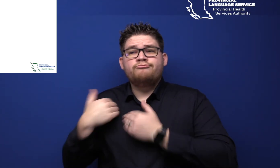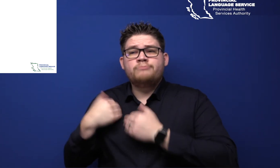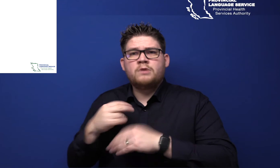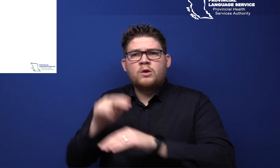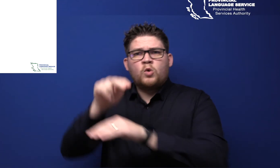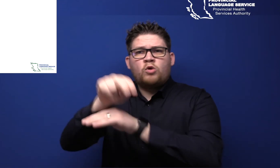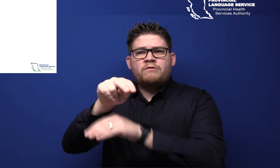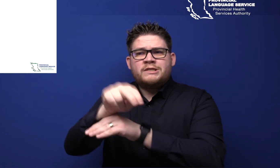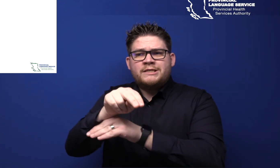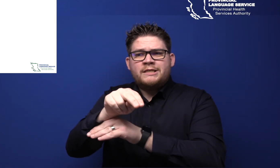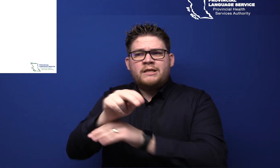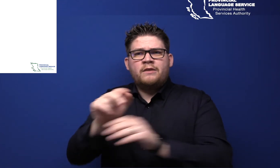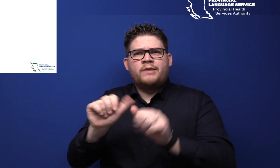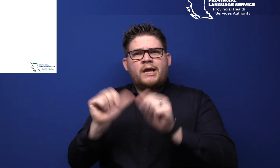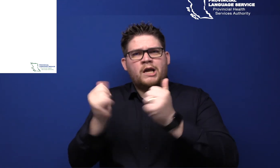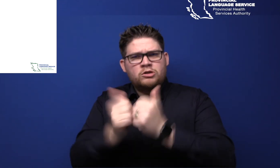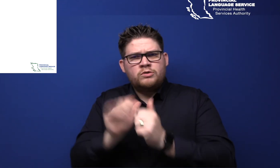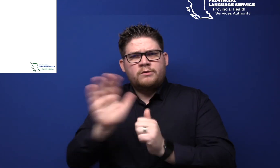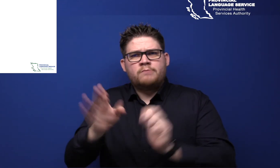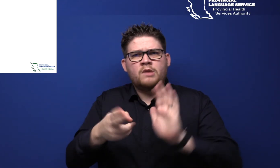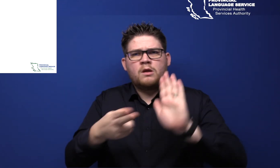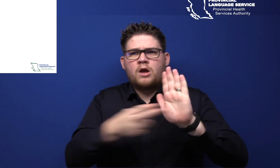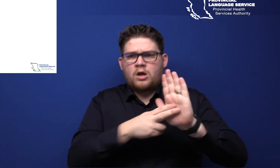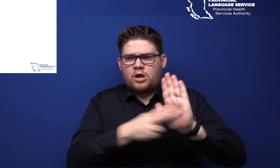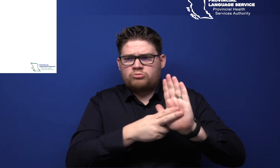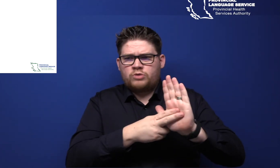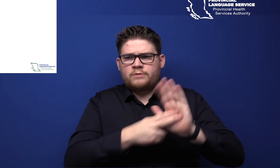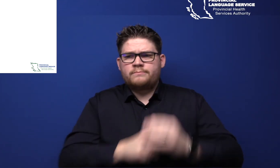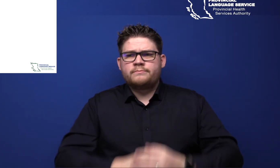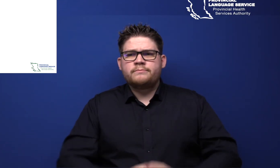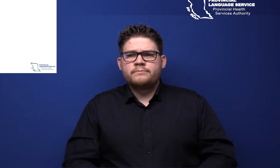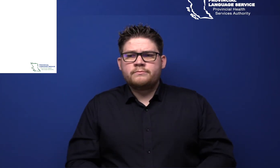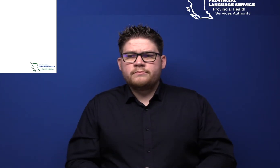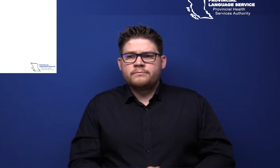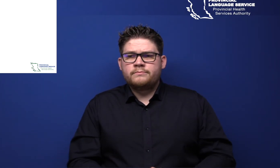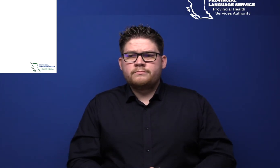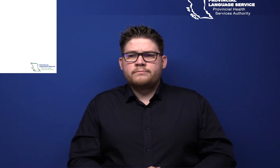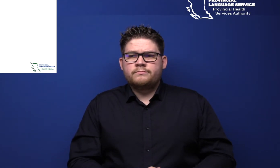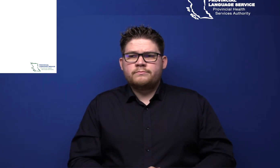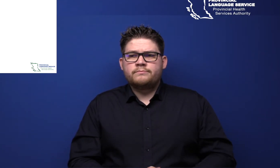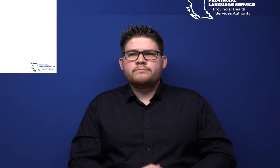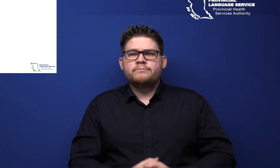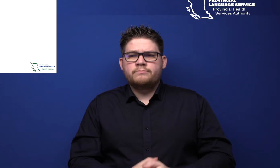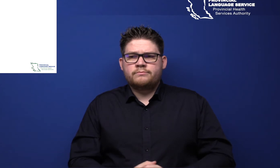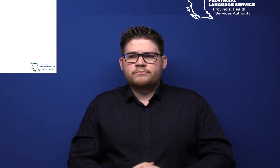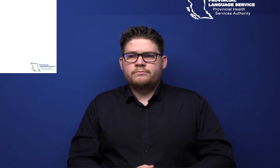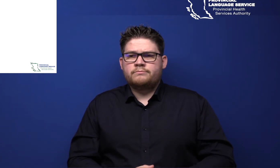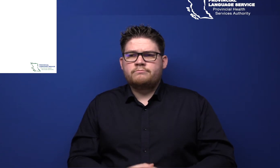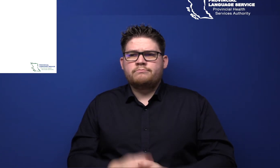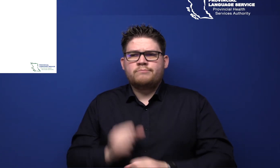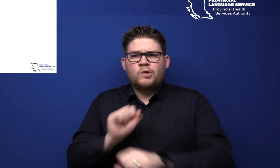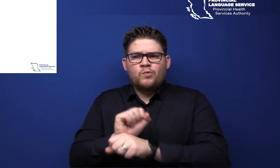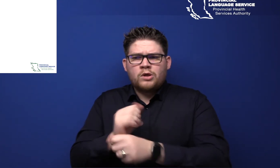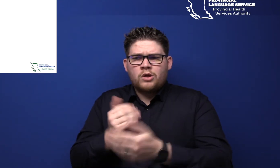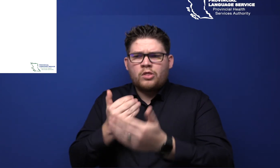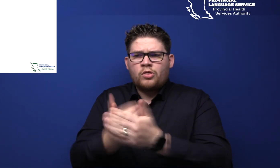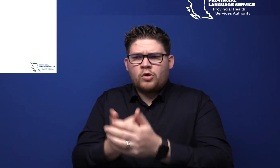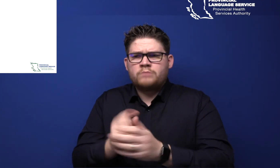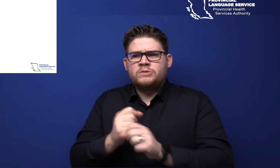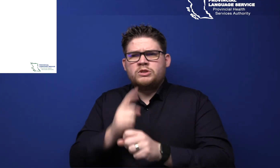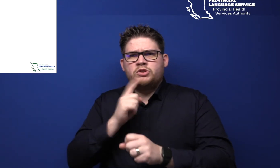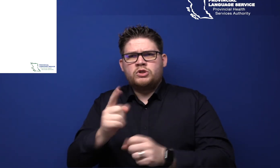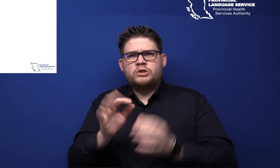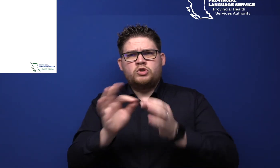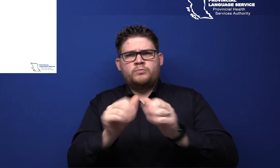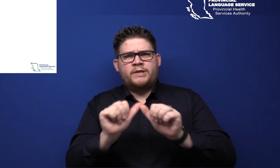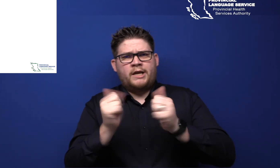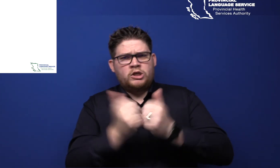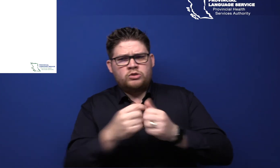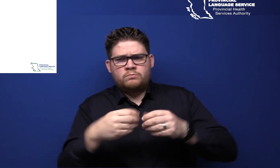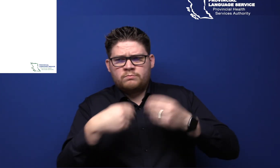THE RESPONSIBILITY THERE IS TO HAVE OVERSIGHT OF THE CONTRACT.